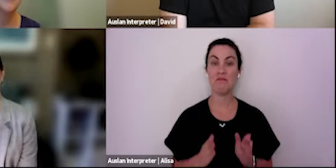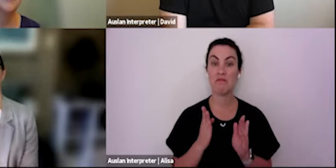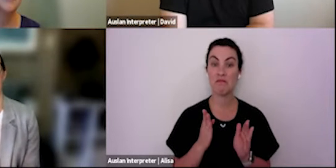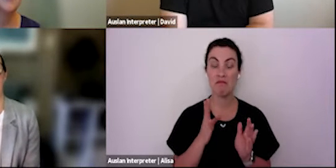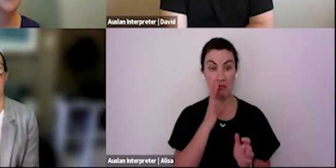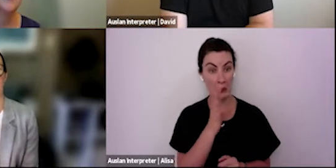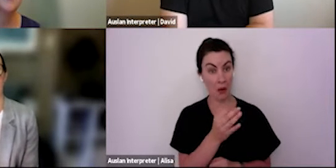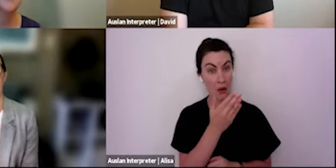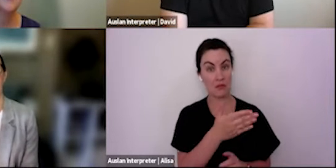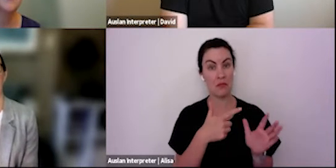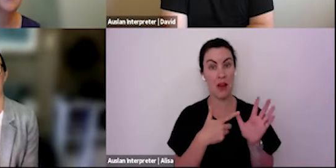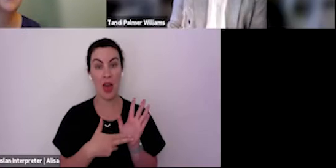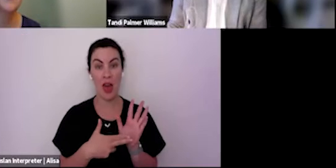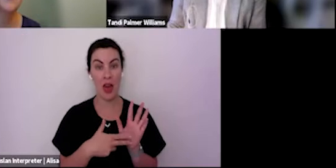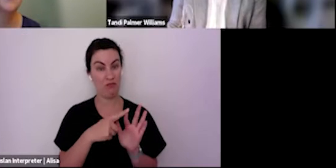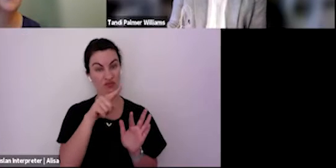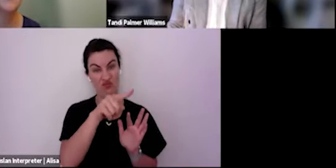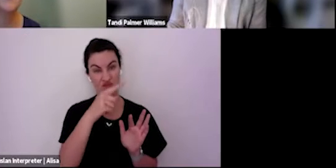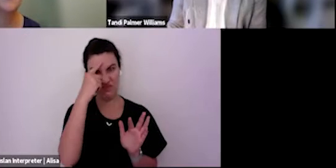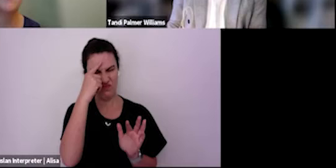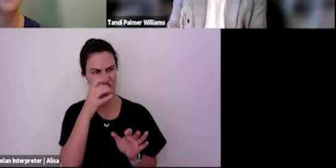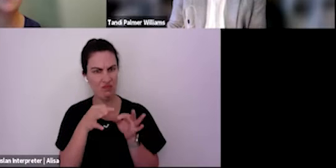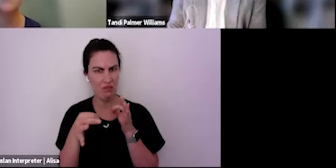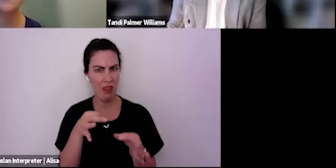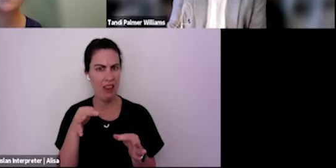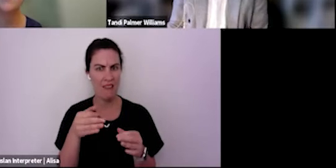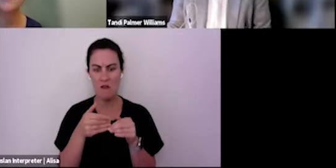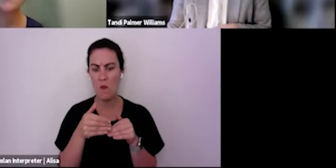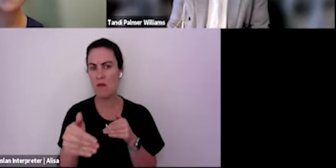Any thoughts about how you are planning for the next few months or long-term?